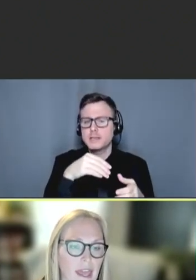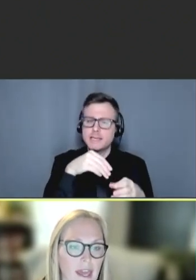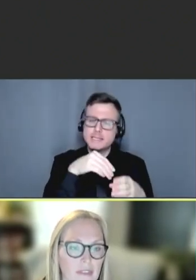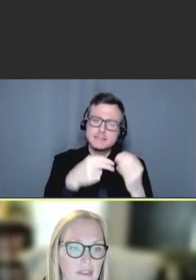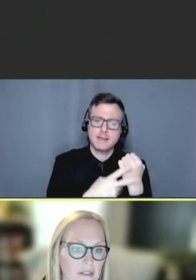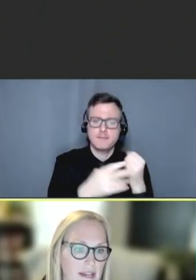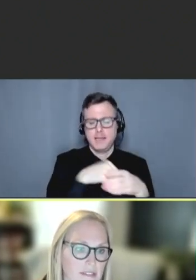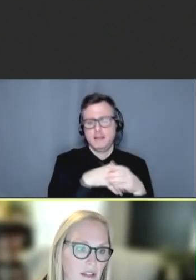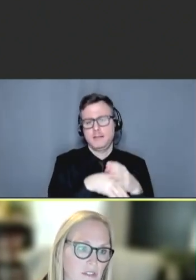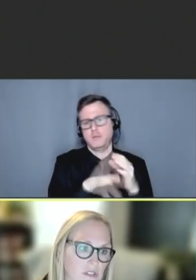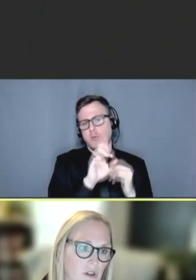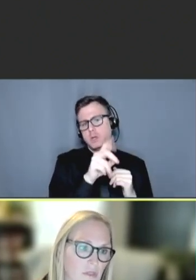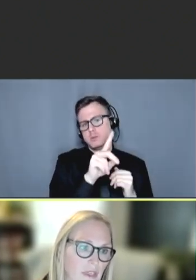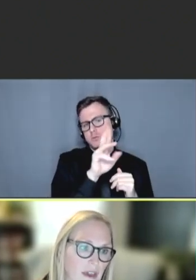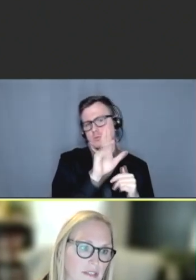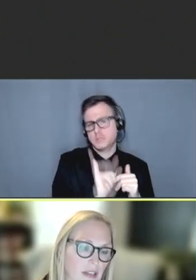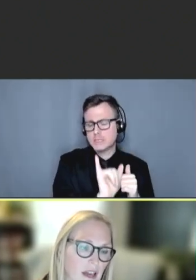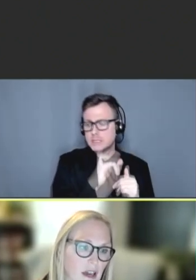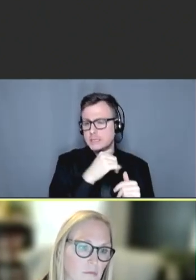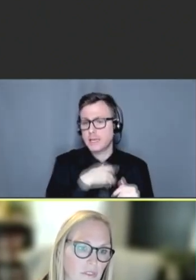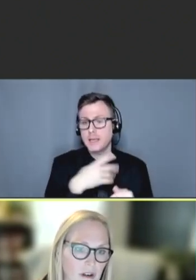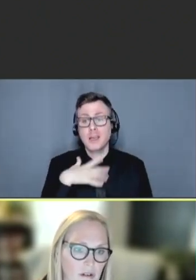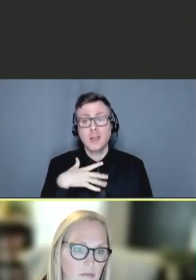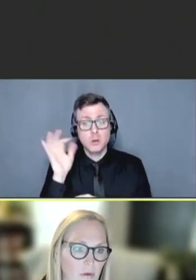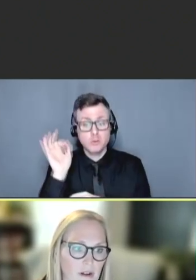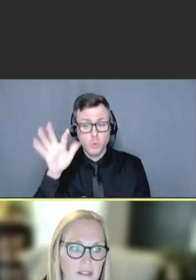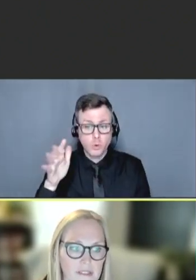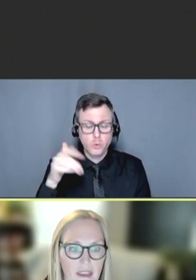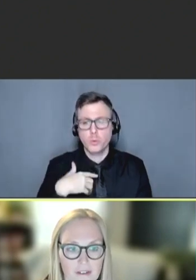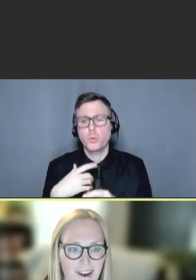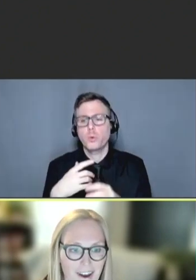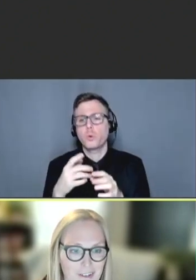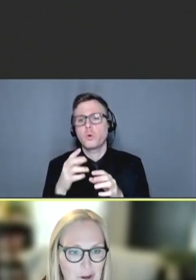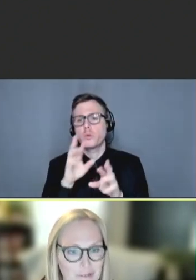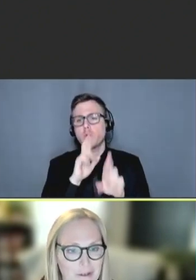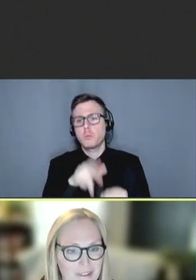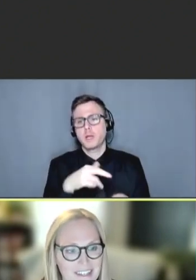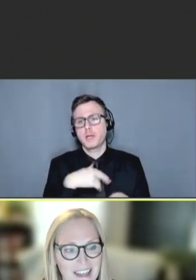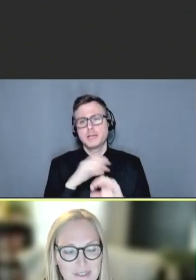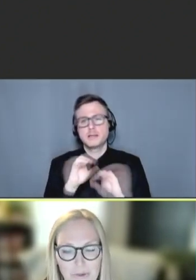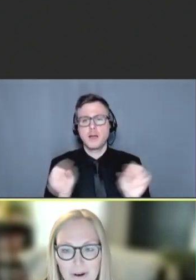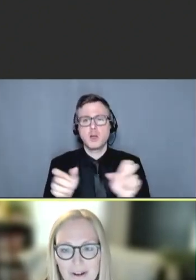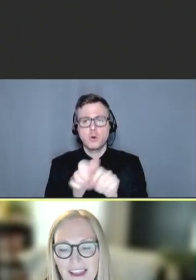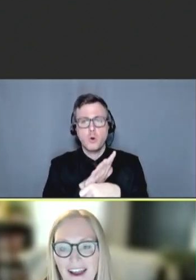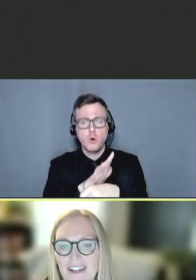And then lastly, I'll just note that within our report is a non-COVID related dashboard.